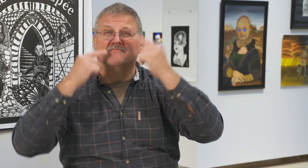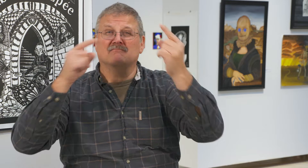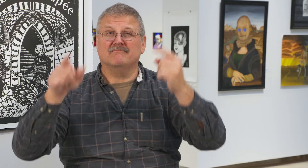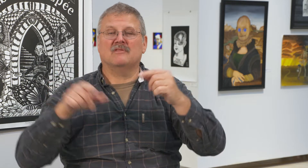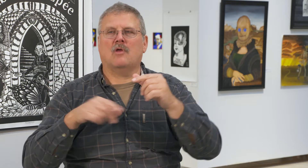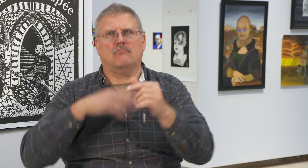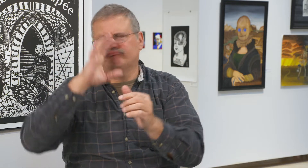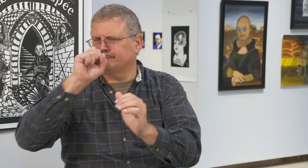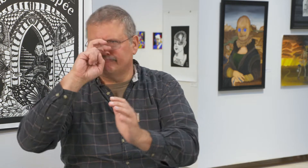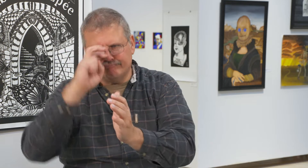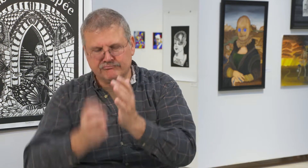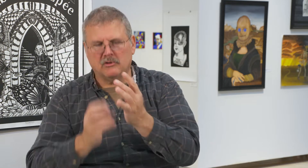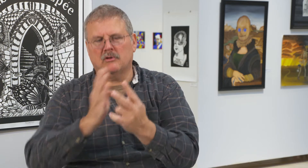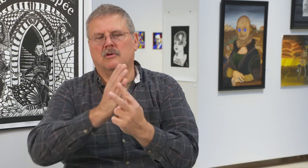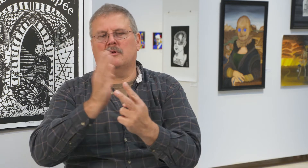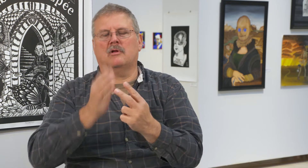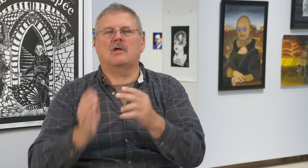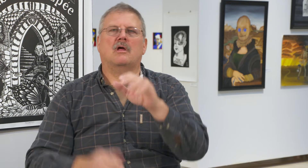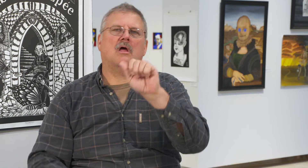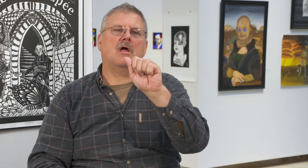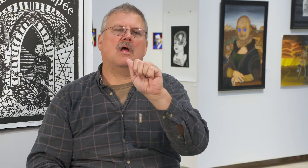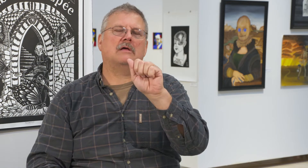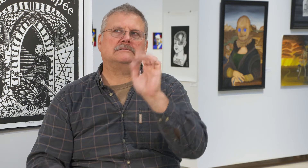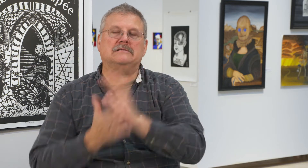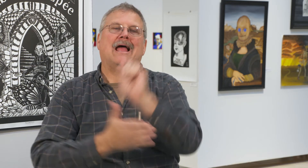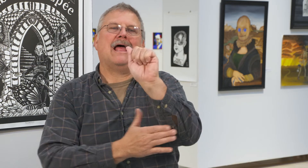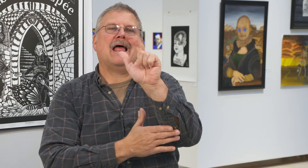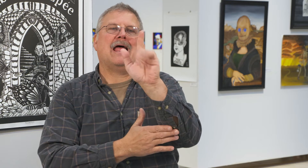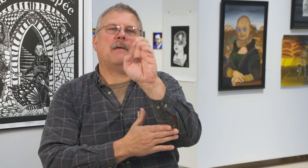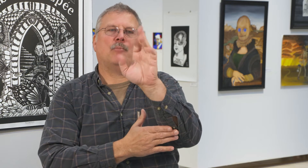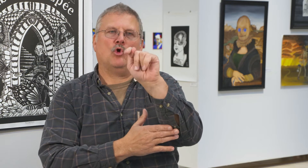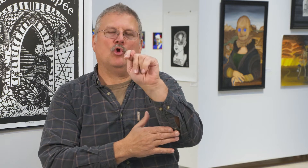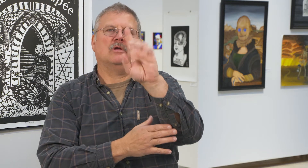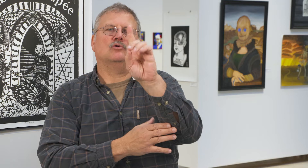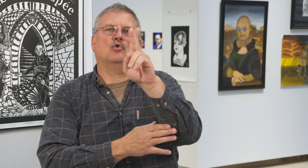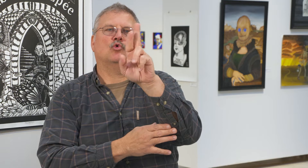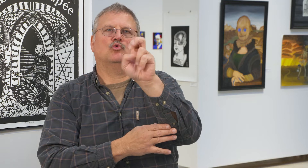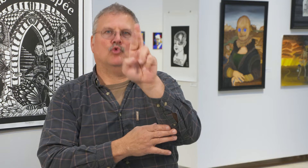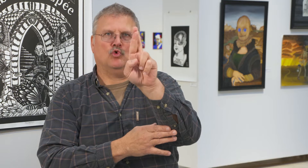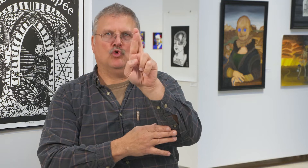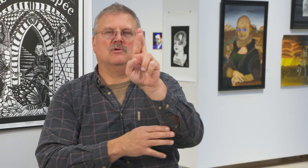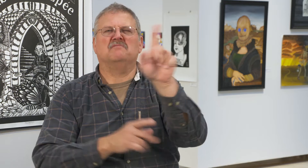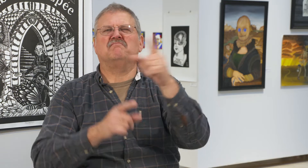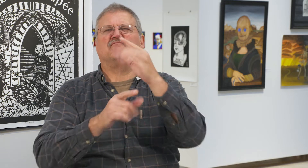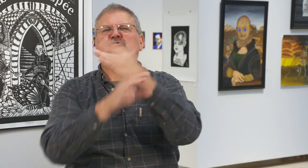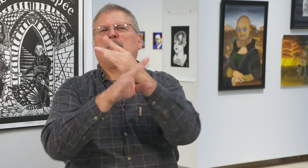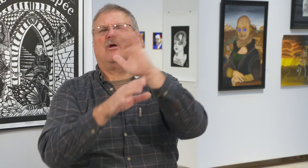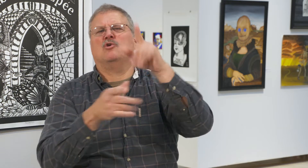He created "The Treeman," It's a very famous work. I was just enamored with his art. The second was Albrecht Durer,